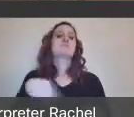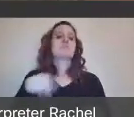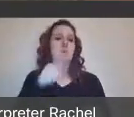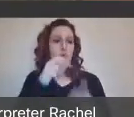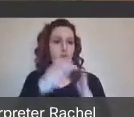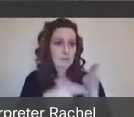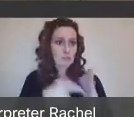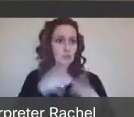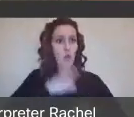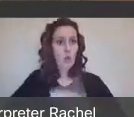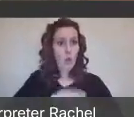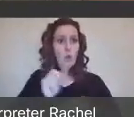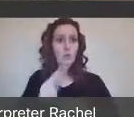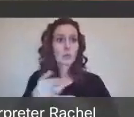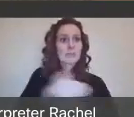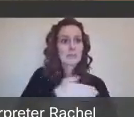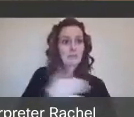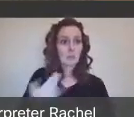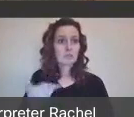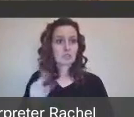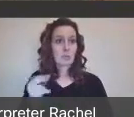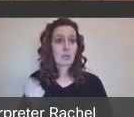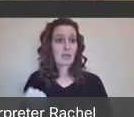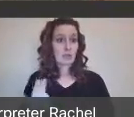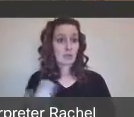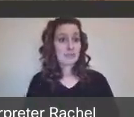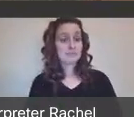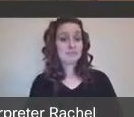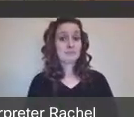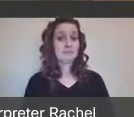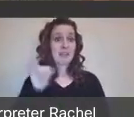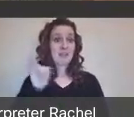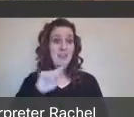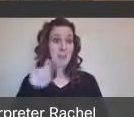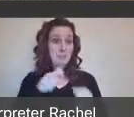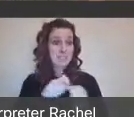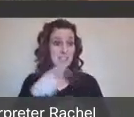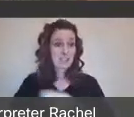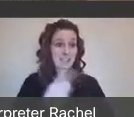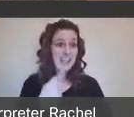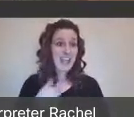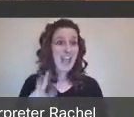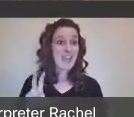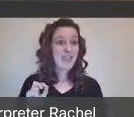the 13th. Now this particular day had 30,000 people pre-registered.